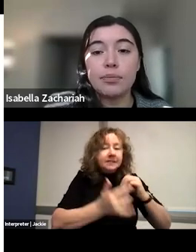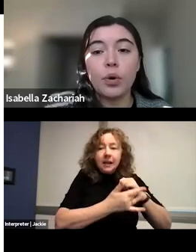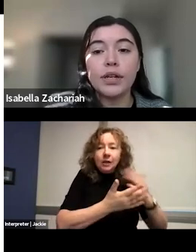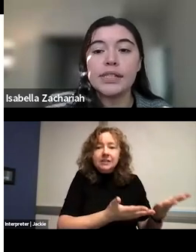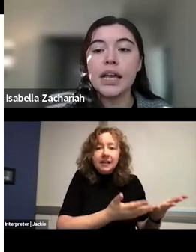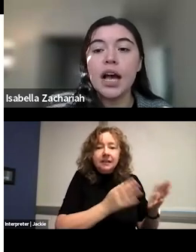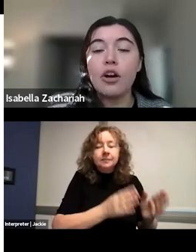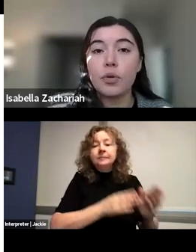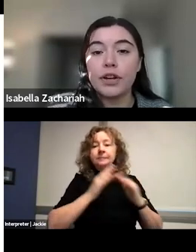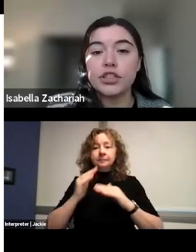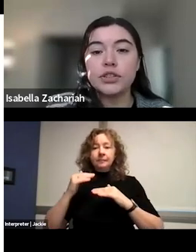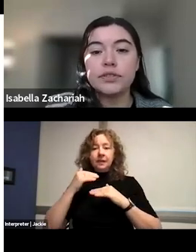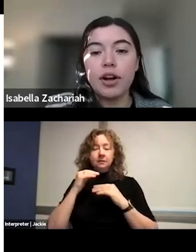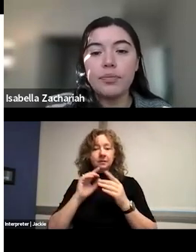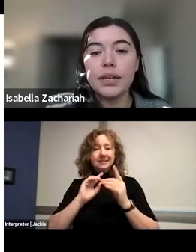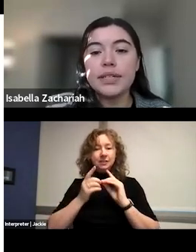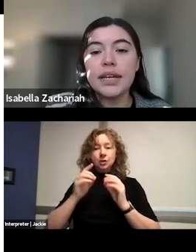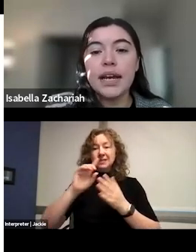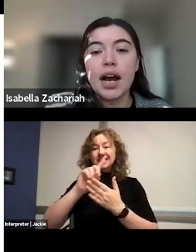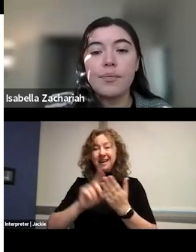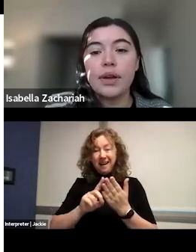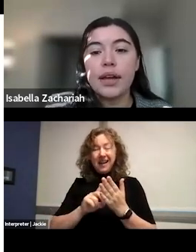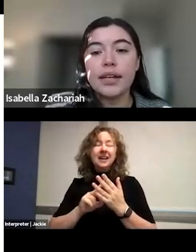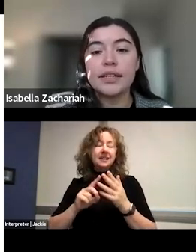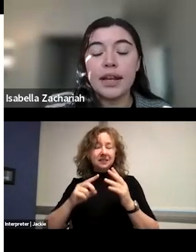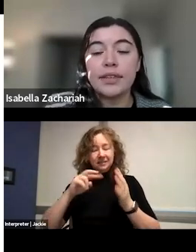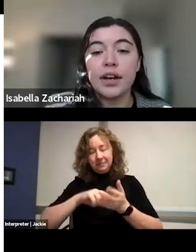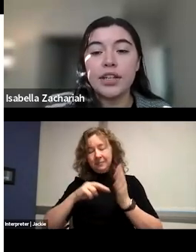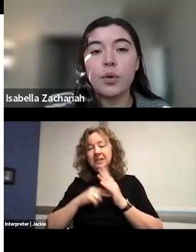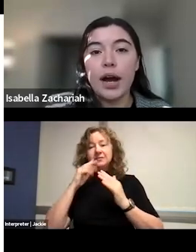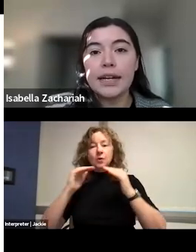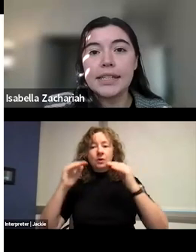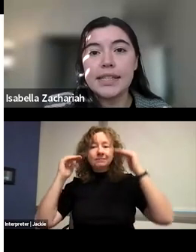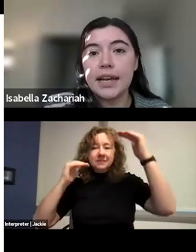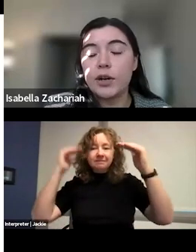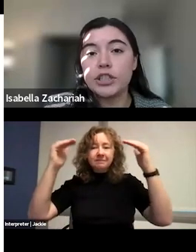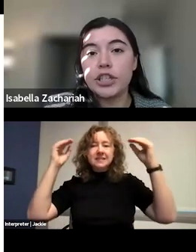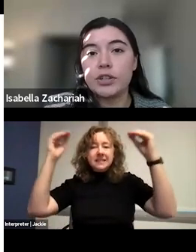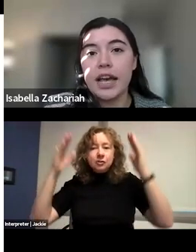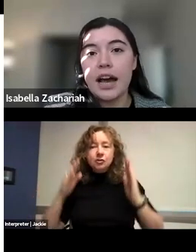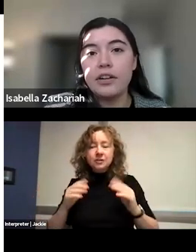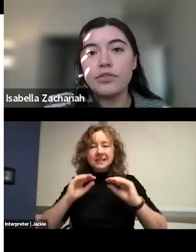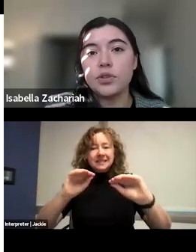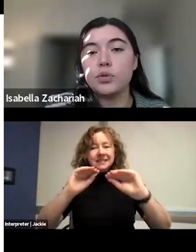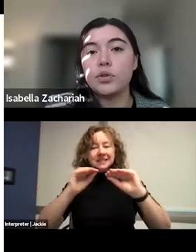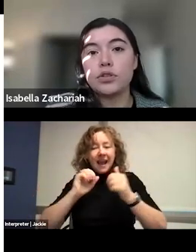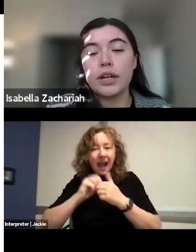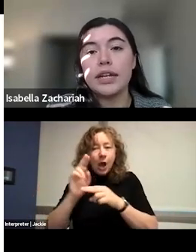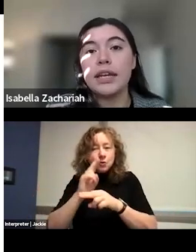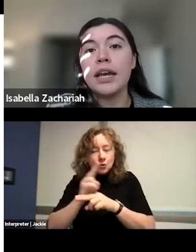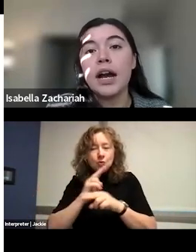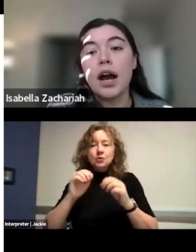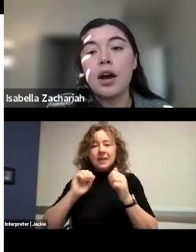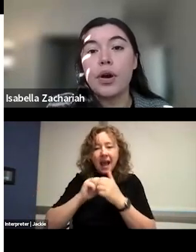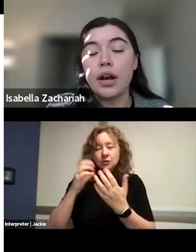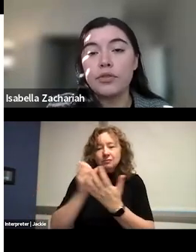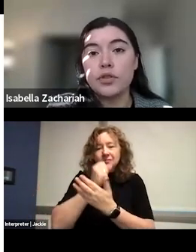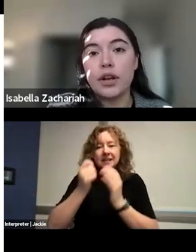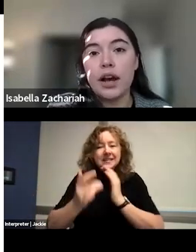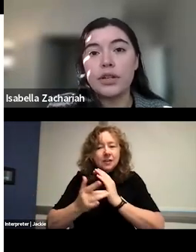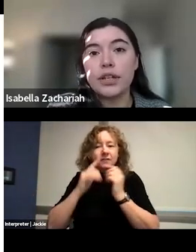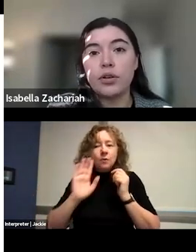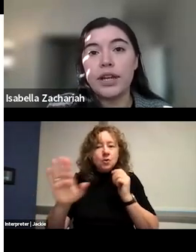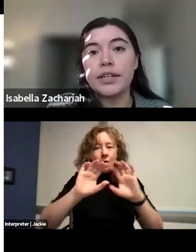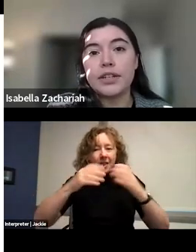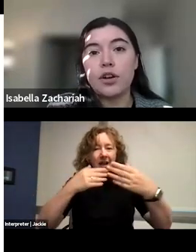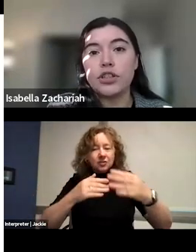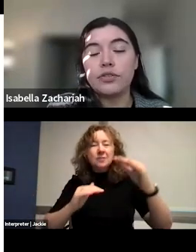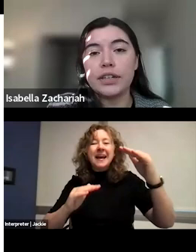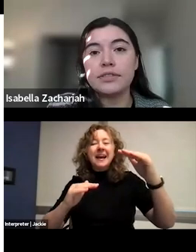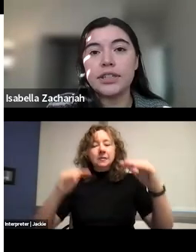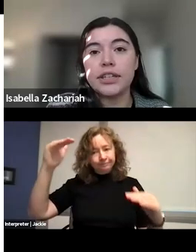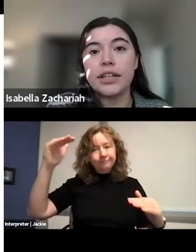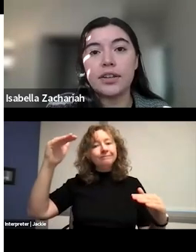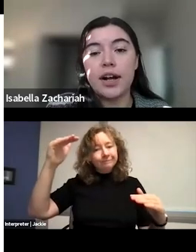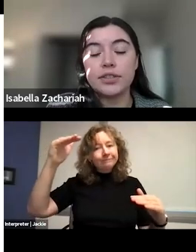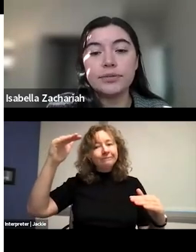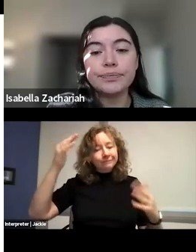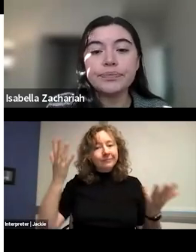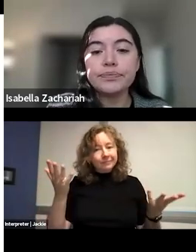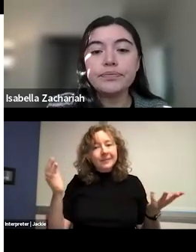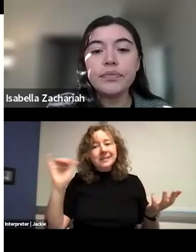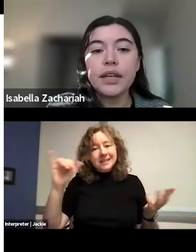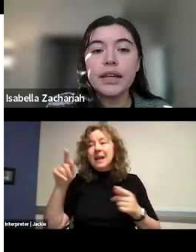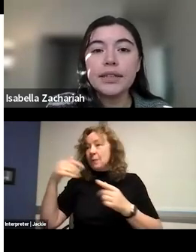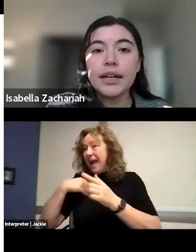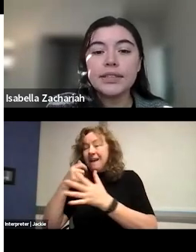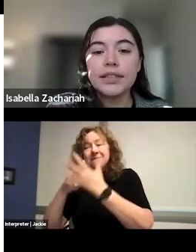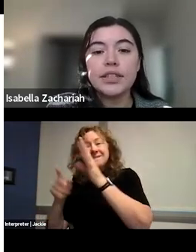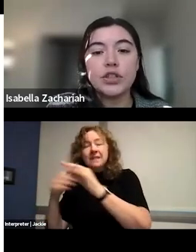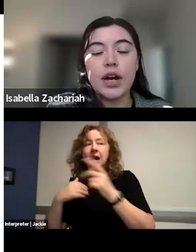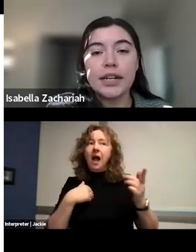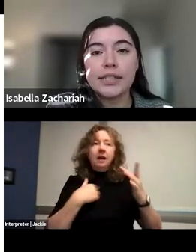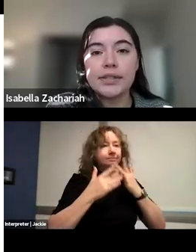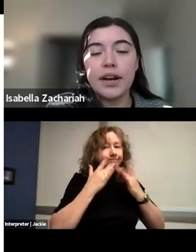Isabella Zachariah: the digital design divide recognizes the importance of professional development. And the unequal access that all educators have to training on how to integrate technology effectively in the classroom.